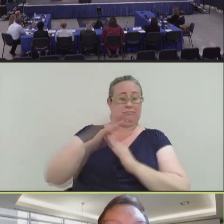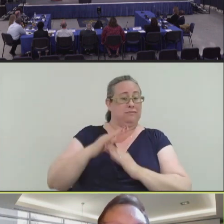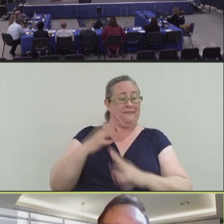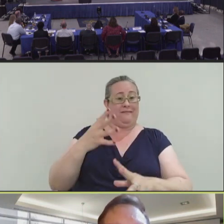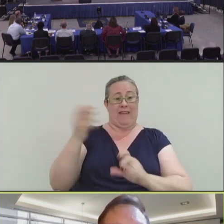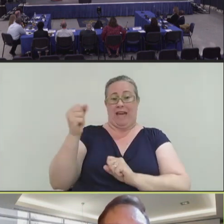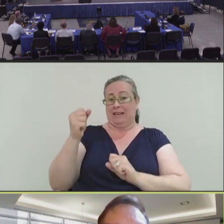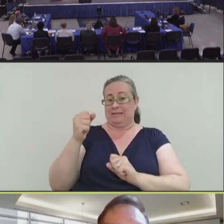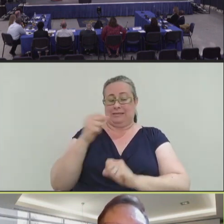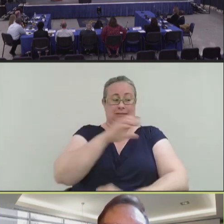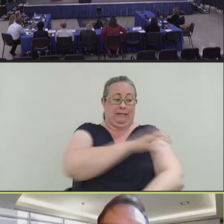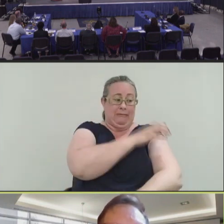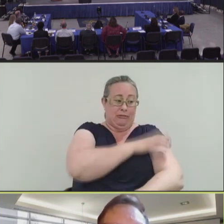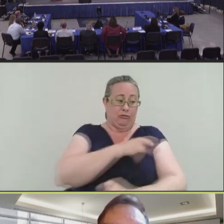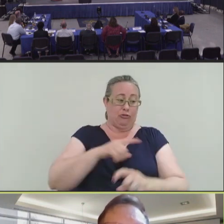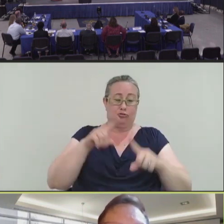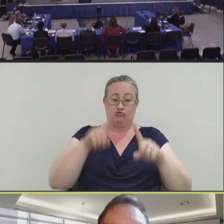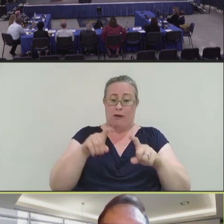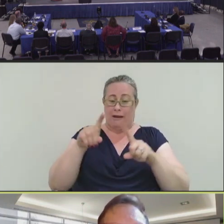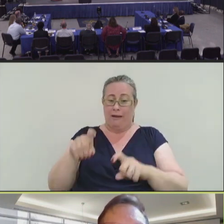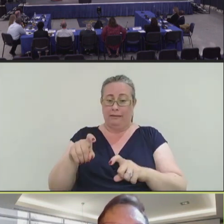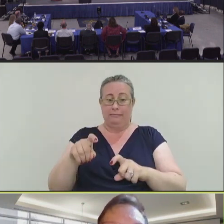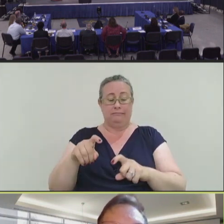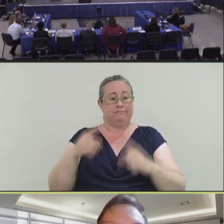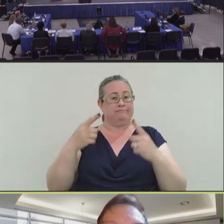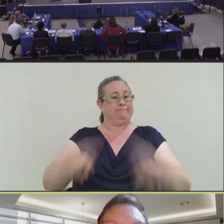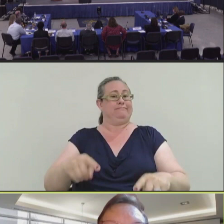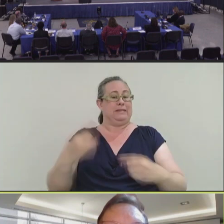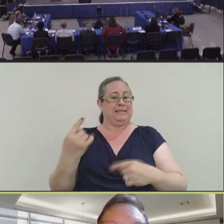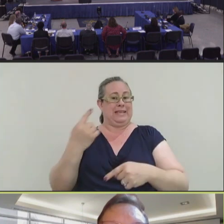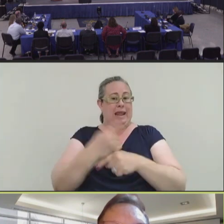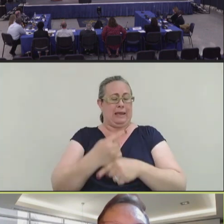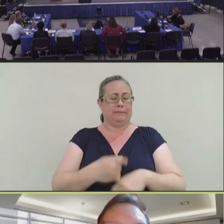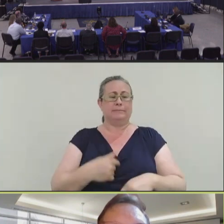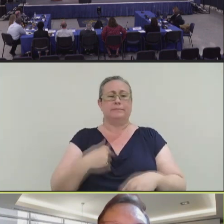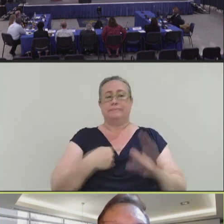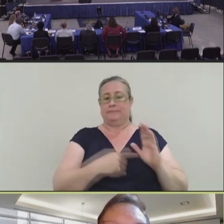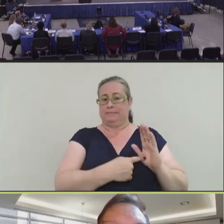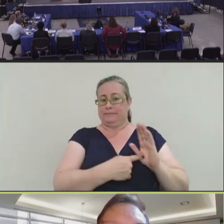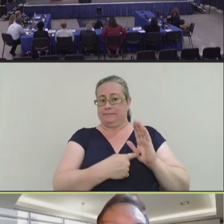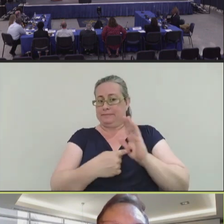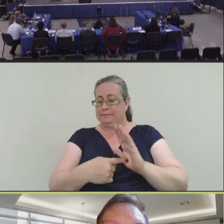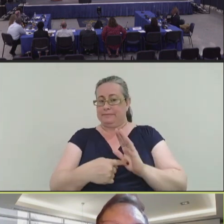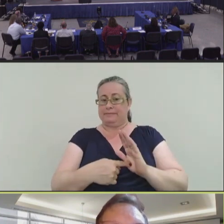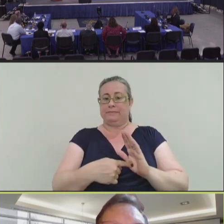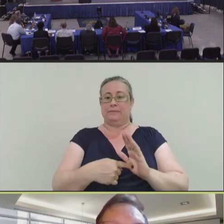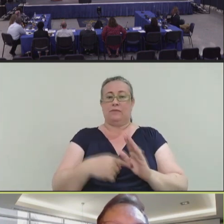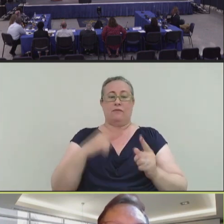clinical trials that are being today. I've shown you vaccines to treat or prevent cancer